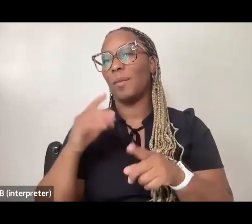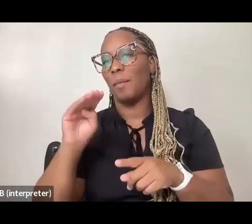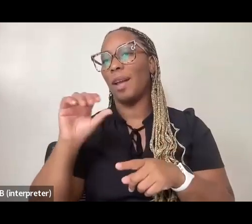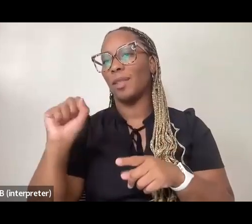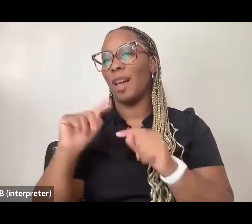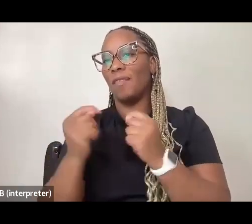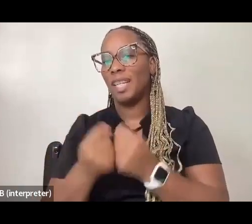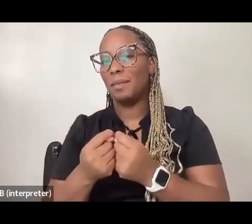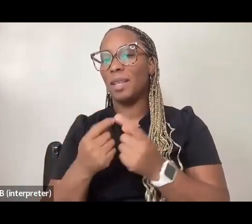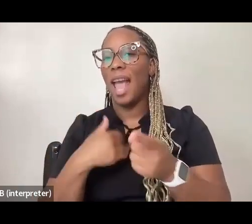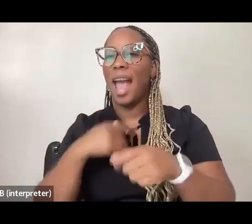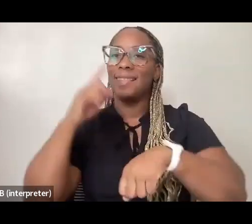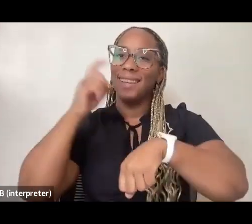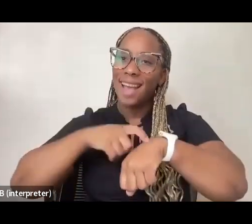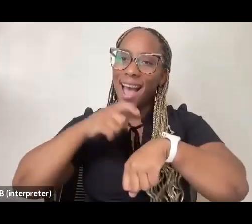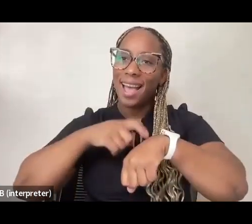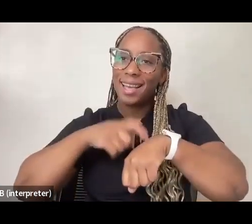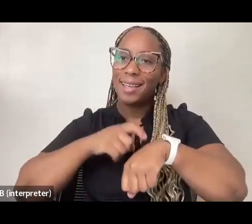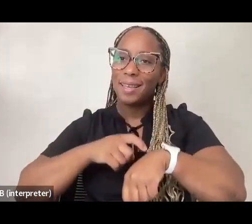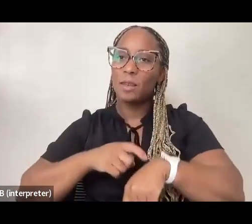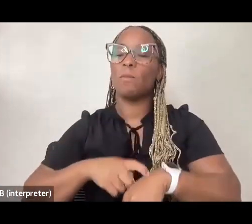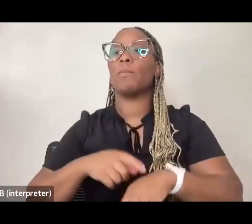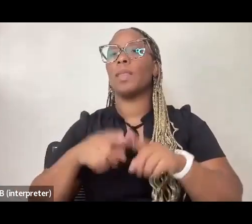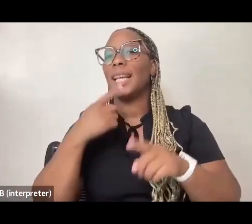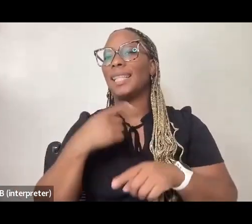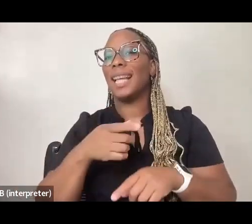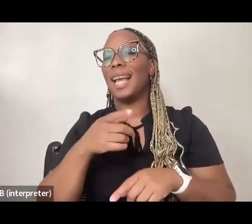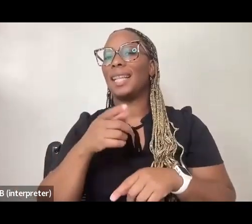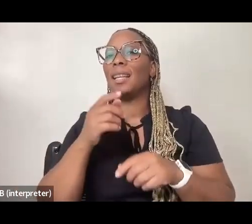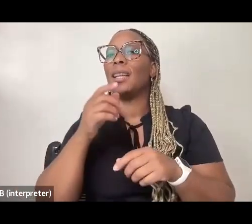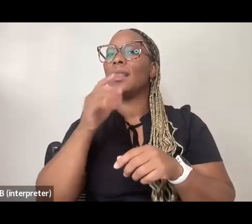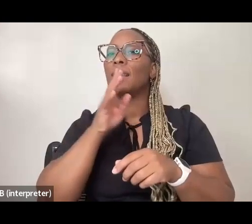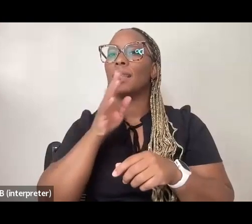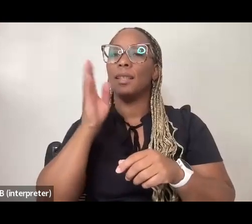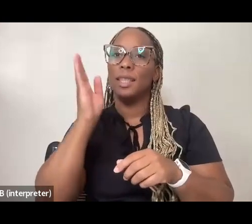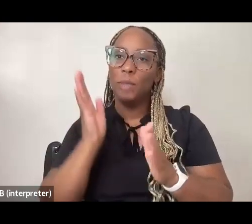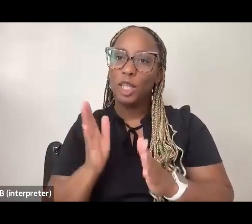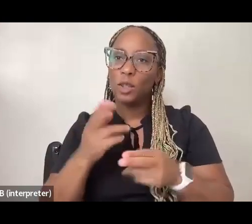which has time-stamps, says who is speaking and when